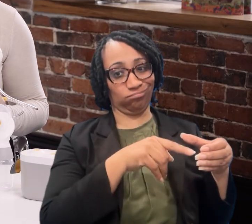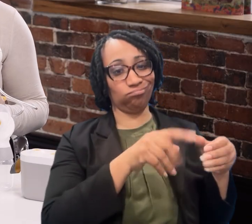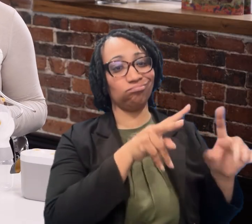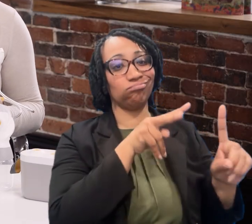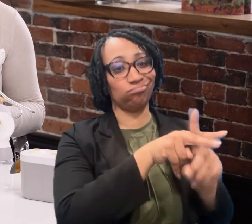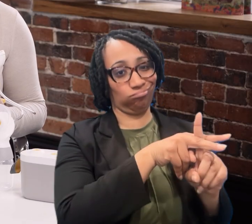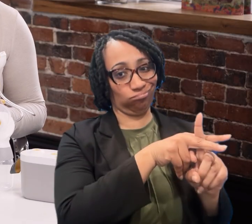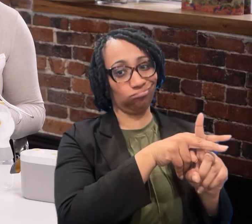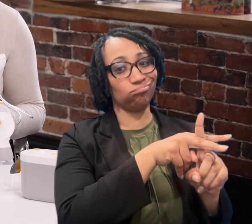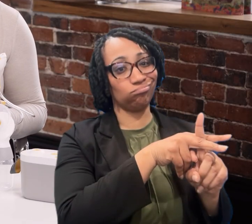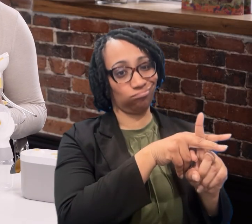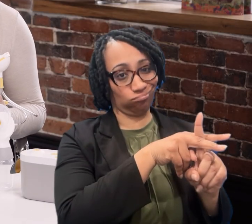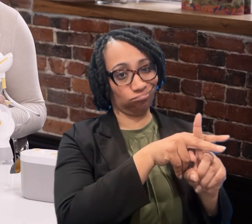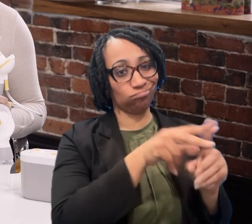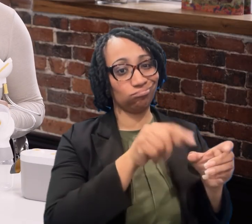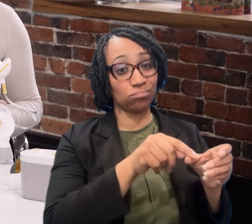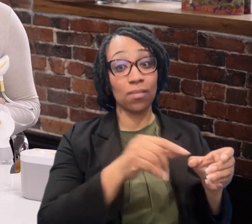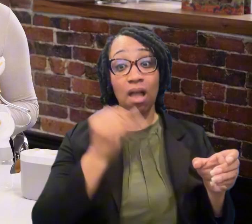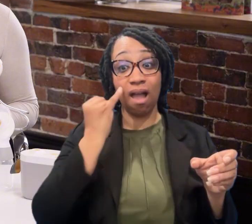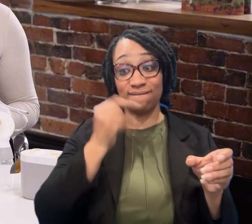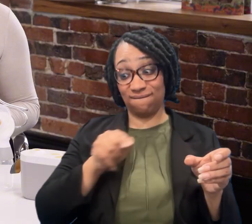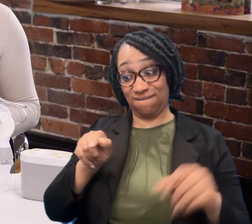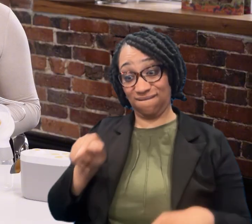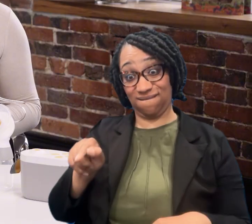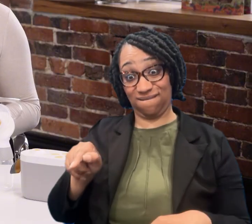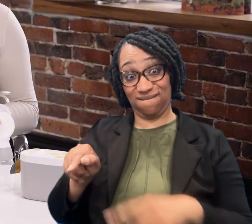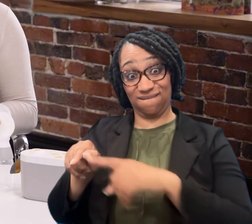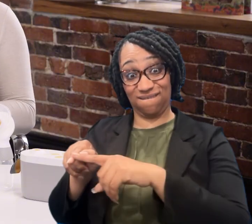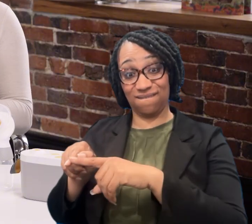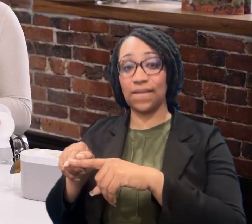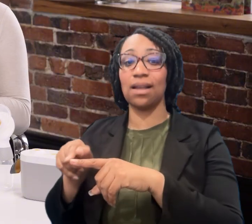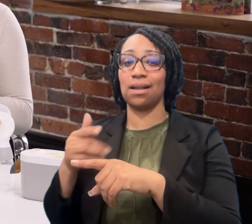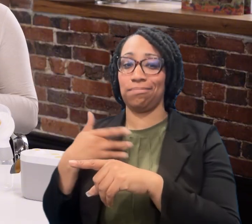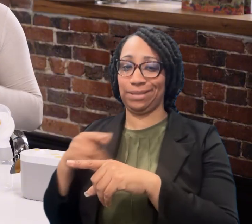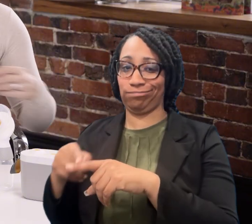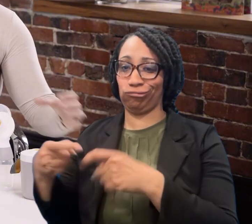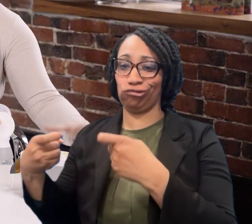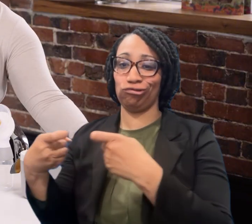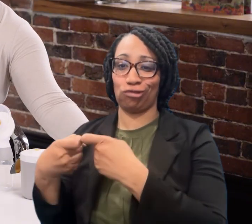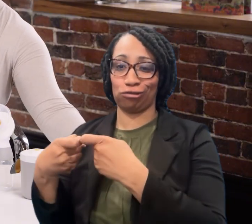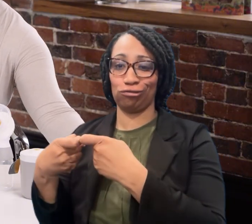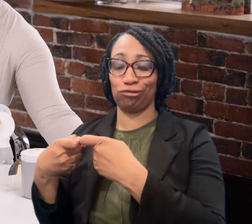pump motor to an outlet. Same thing for the Pro Plus. The only difference will be that you'll plug